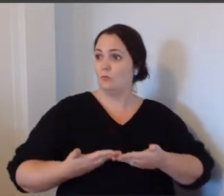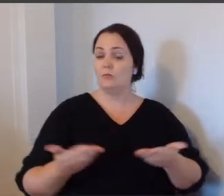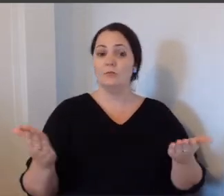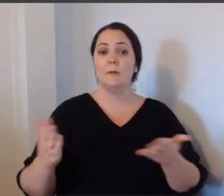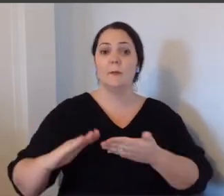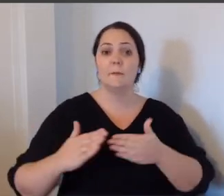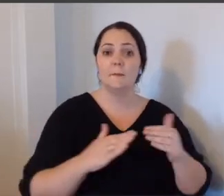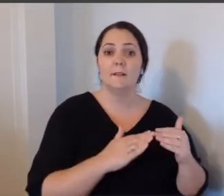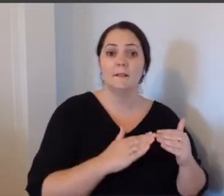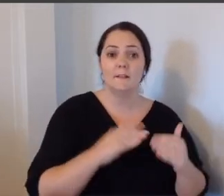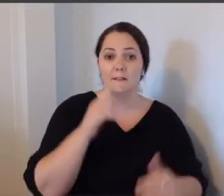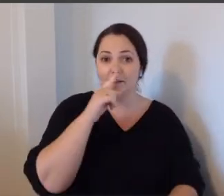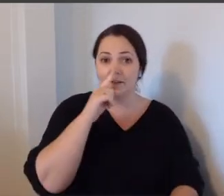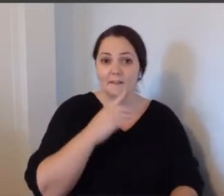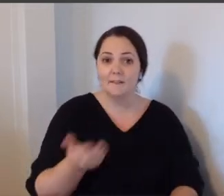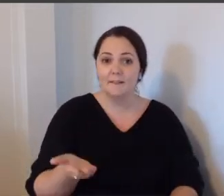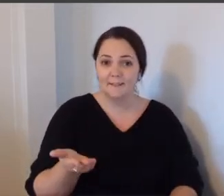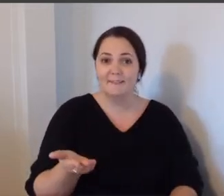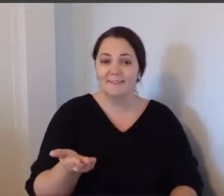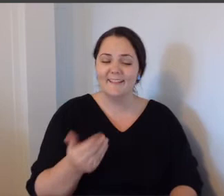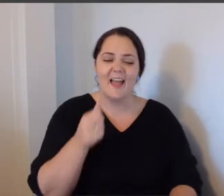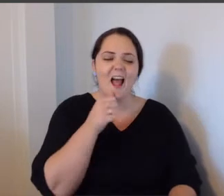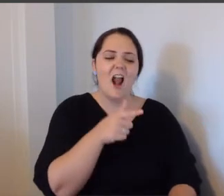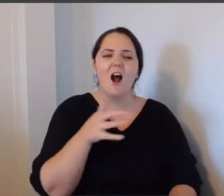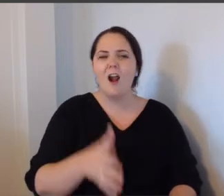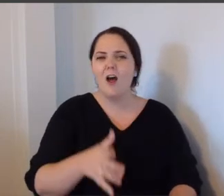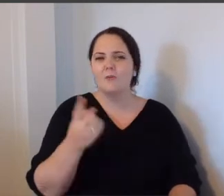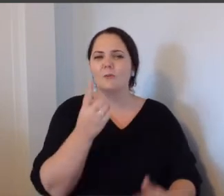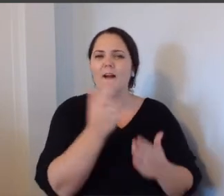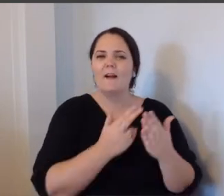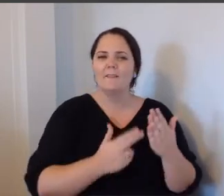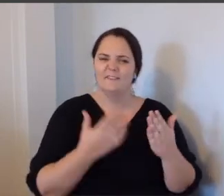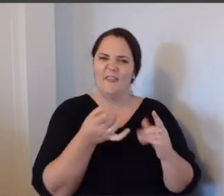for many reasons but usually artists make self-portraits not just for themselves